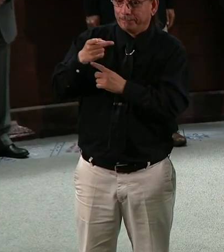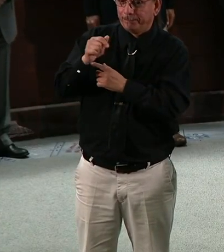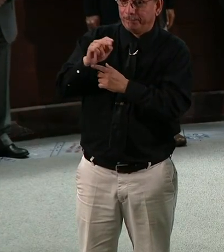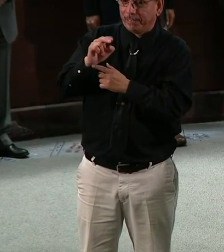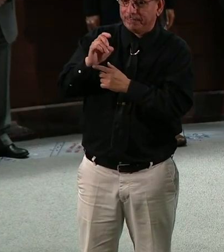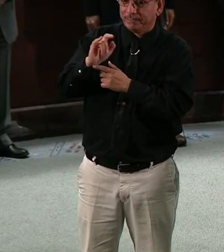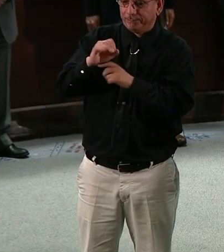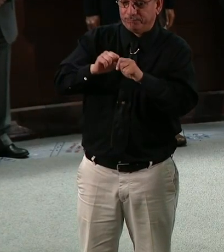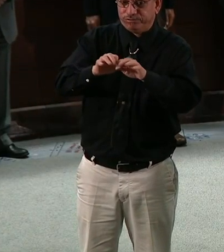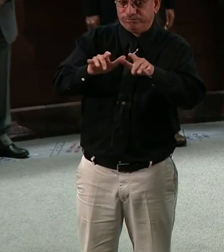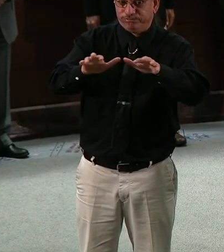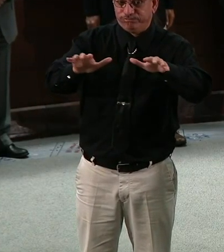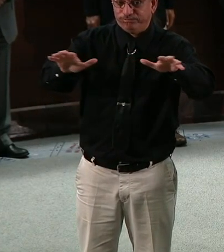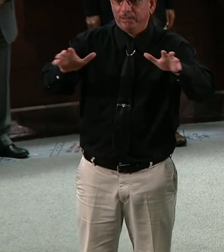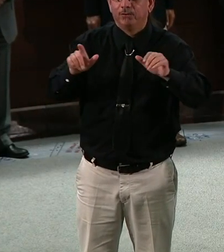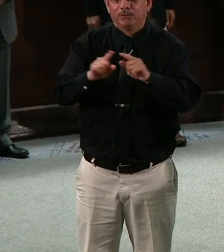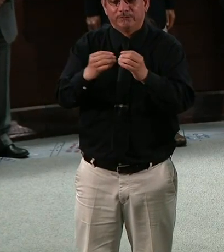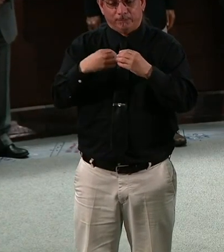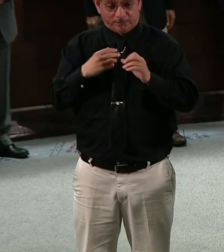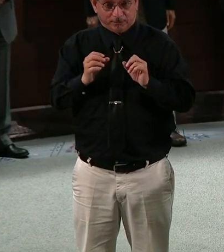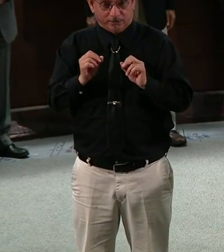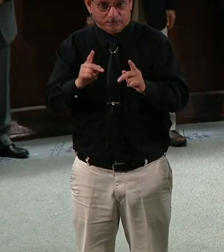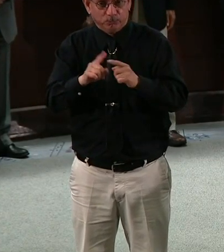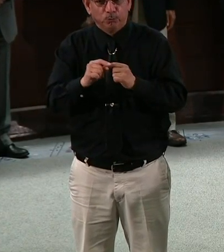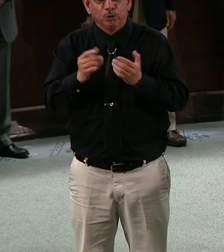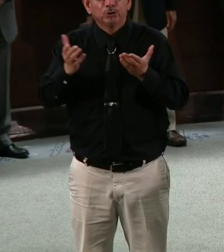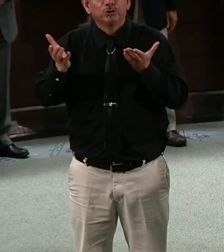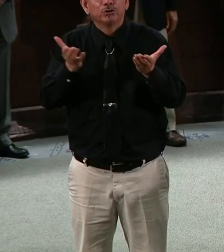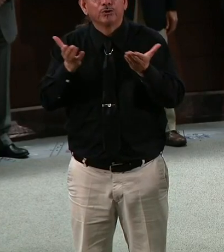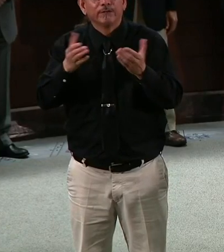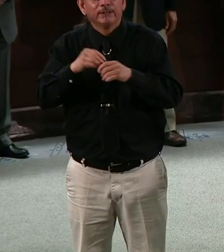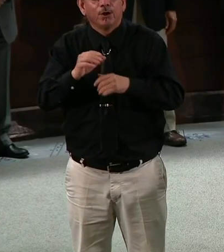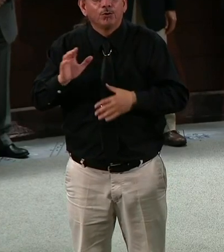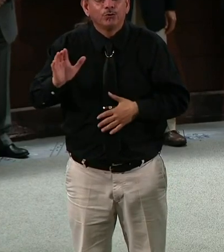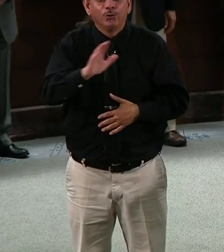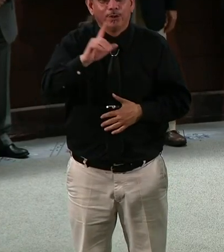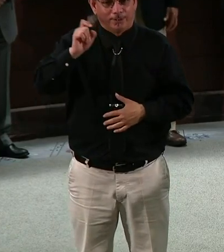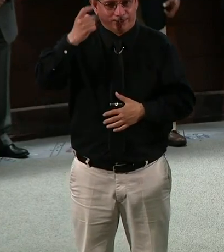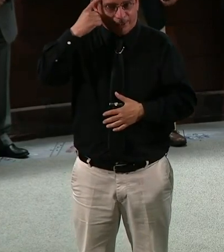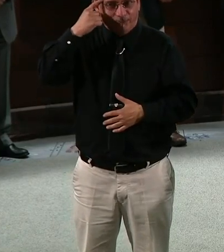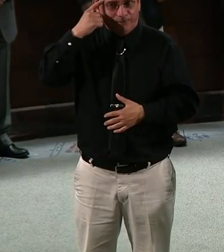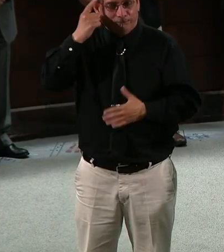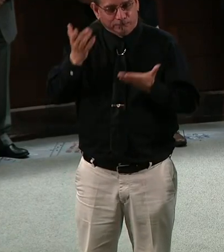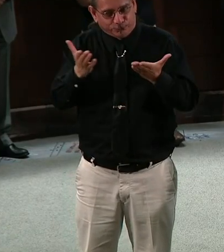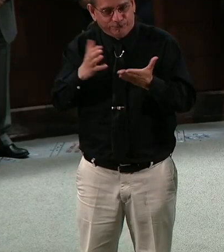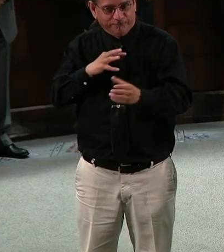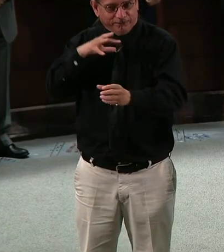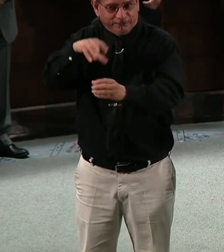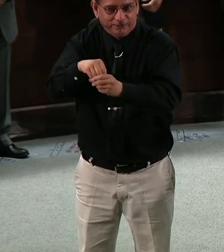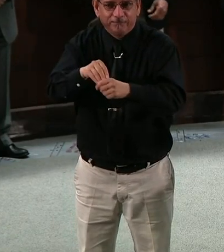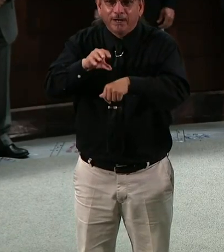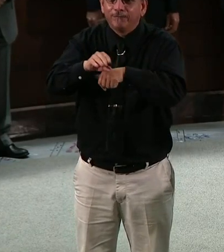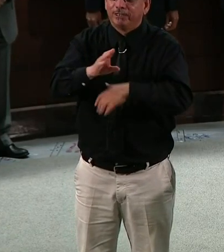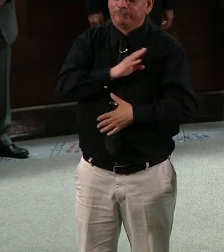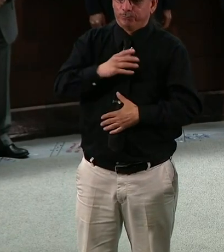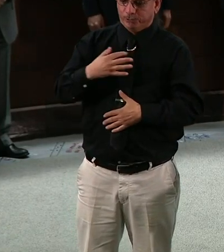YOU GOVERNOR YOUR DATA DURING COMPETING BAND D. B. AND FOR